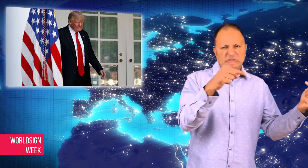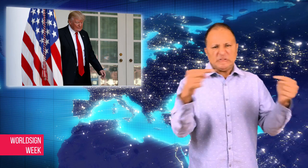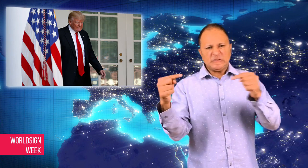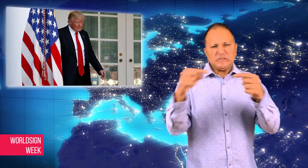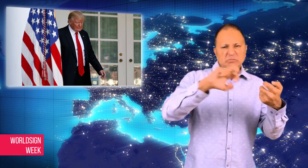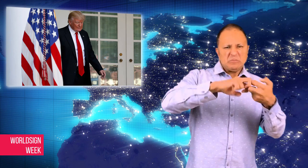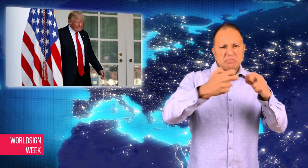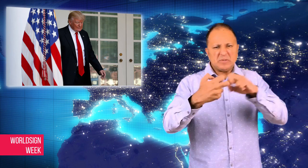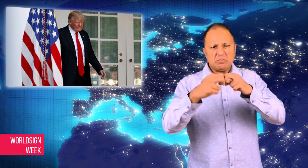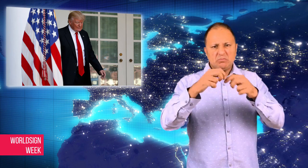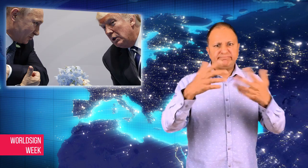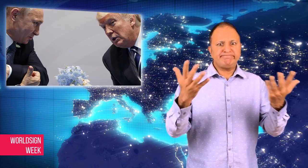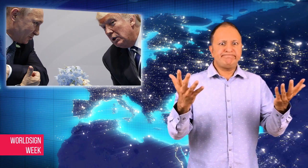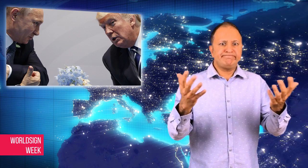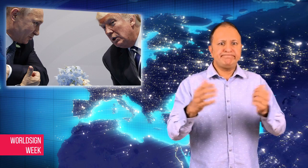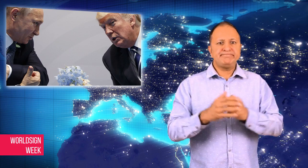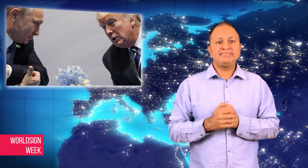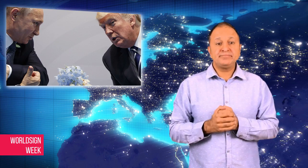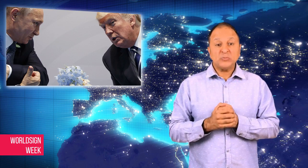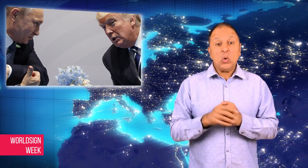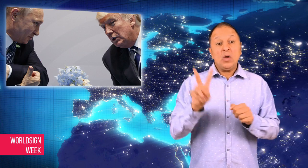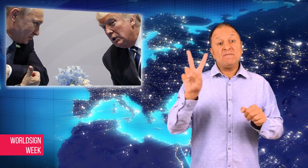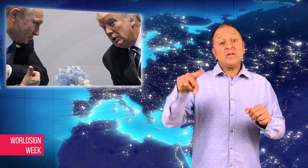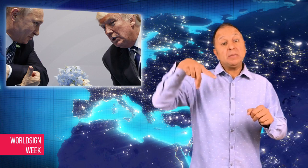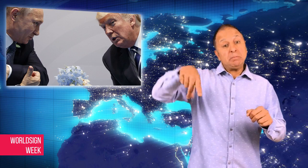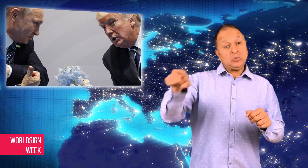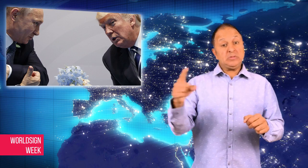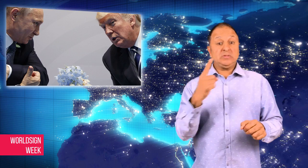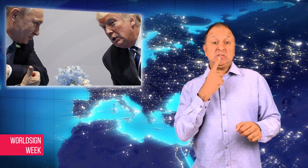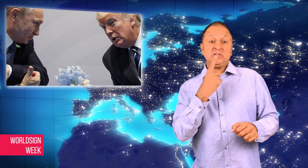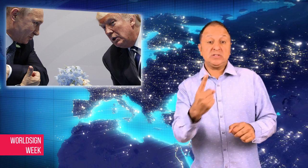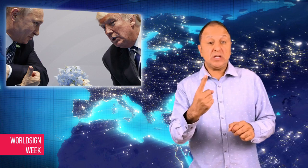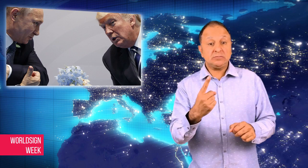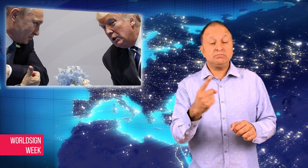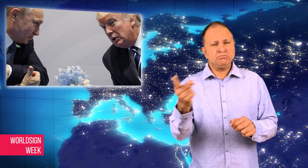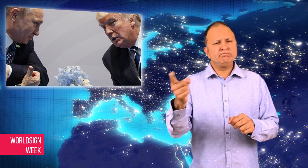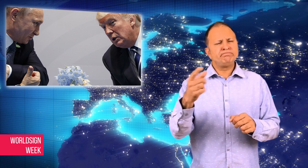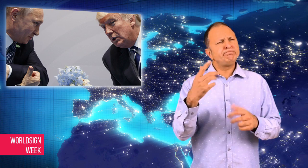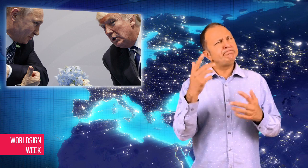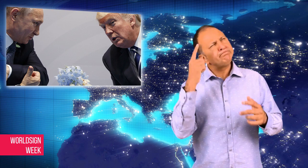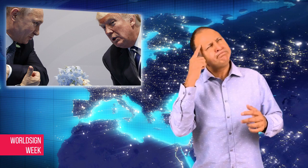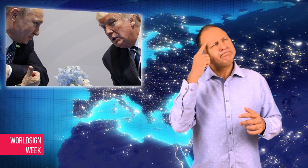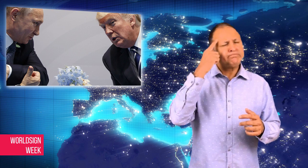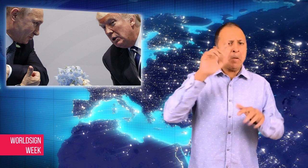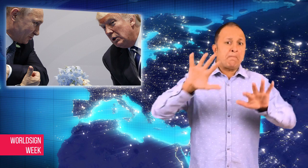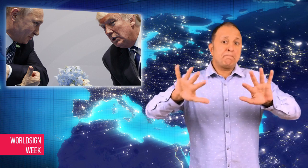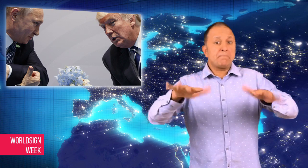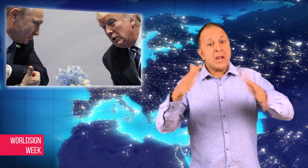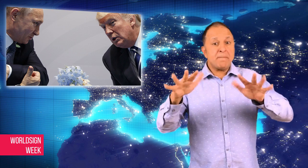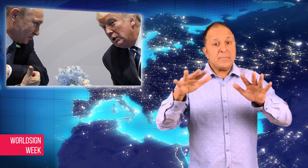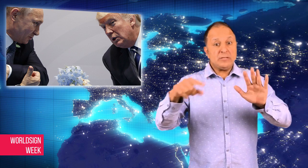a response to new U.S sanctions that threaten to worsen relations between the